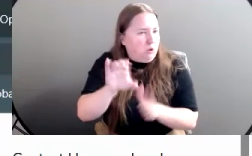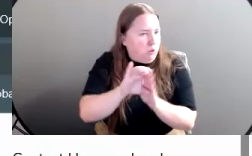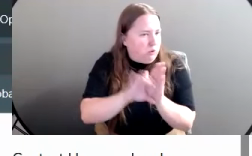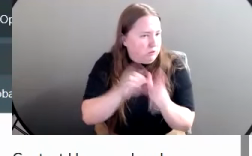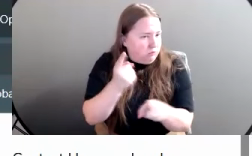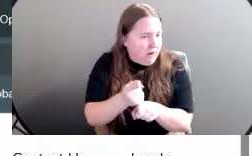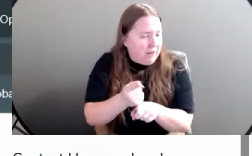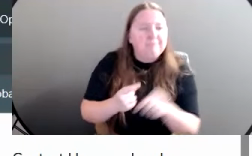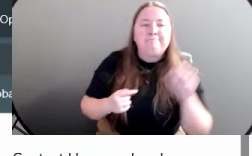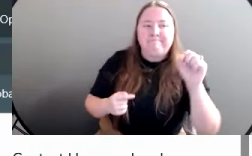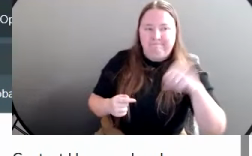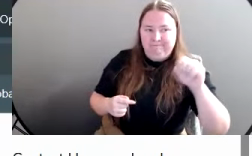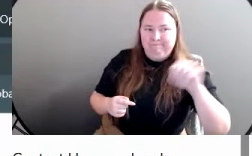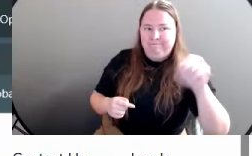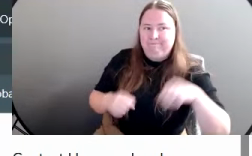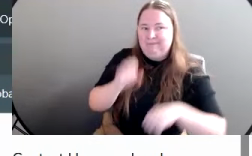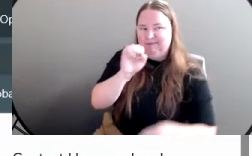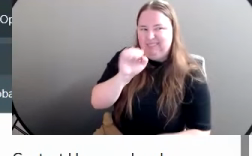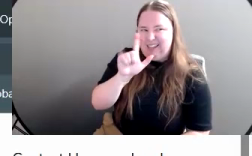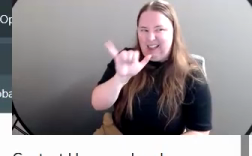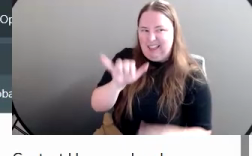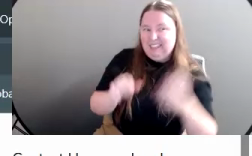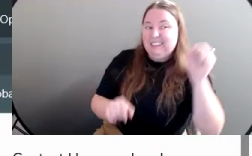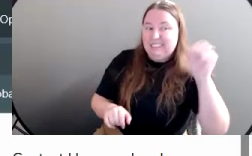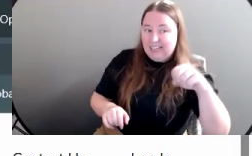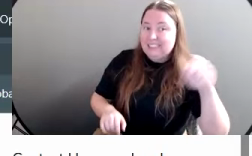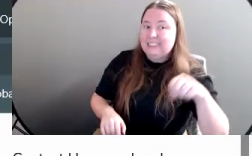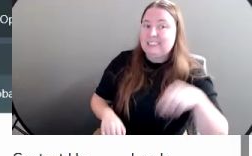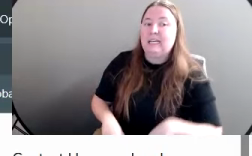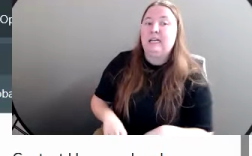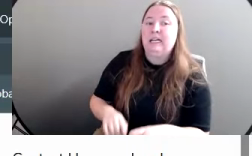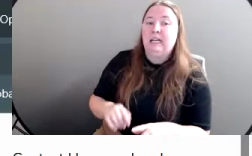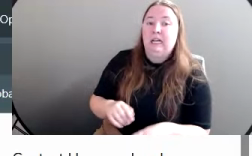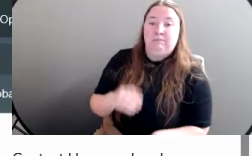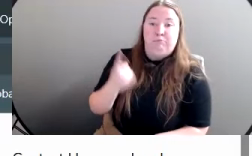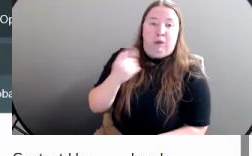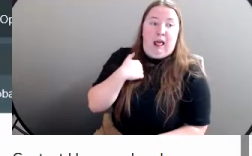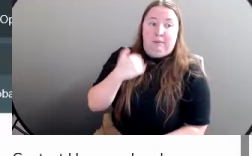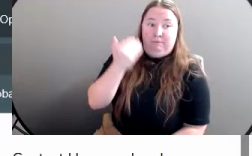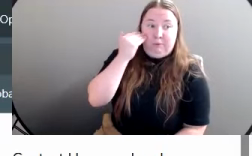Yes. So, the one that I'm very familiar with is,